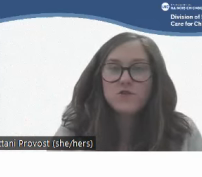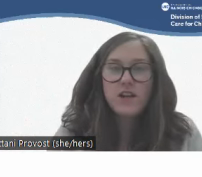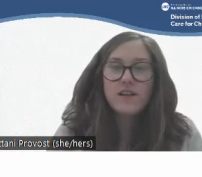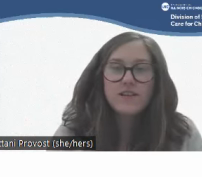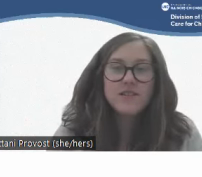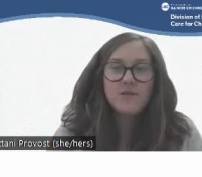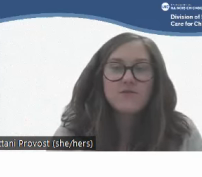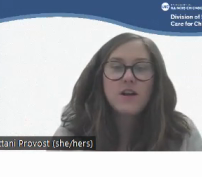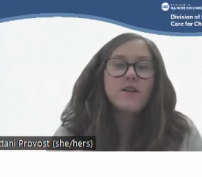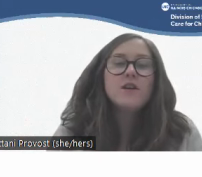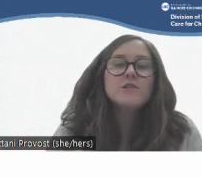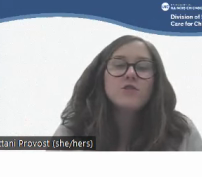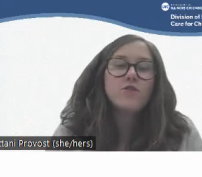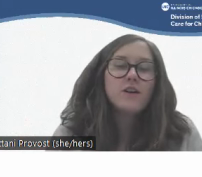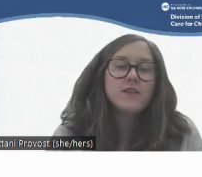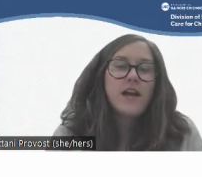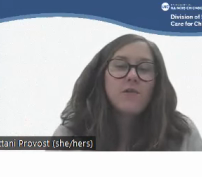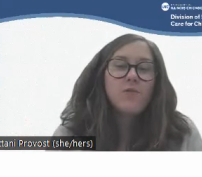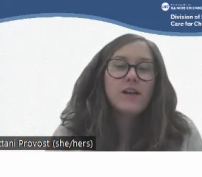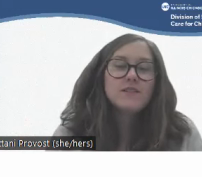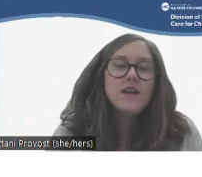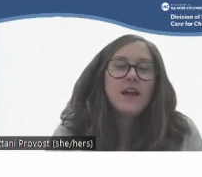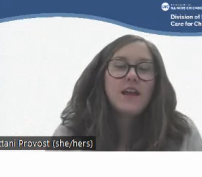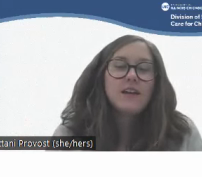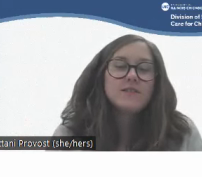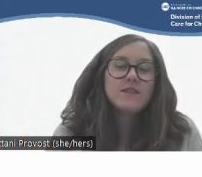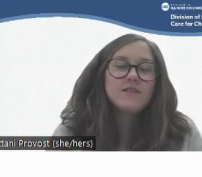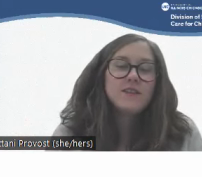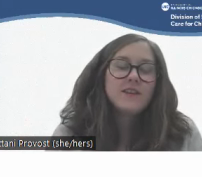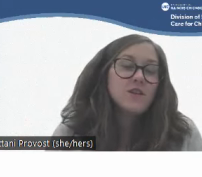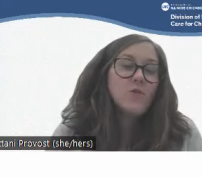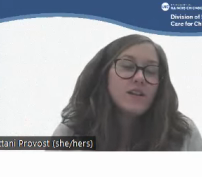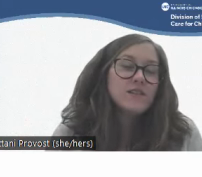first training like this that we've done so your thoughts on how it went and things that you want